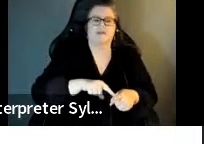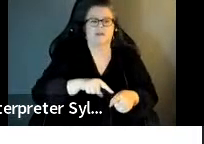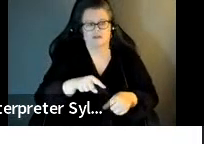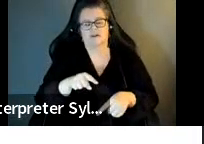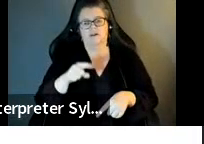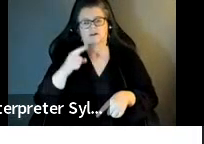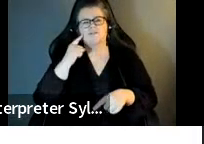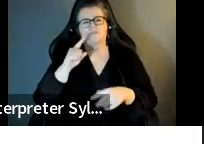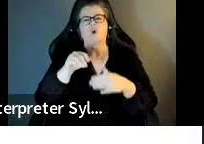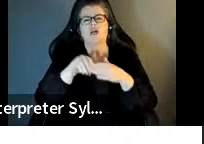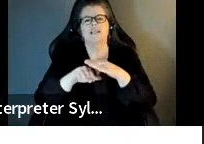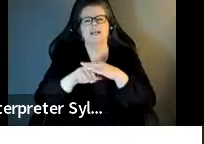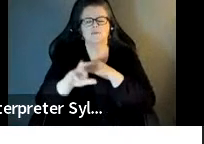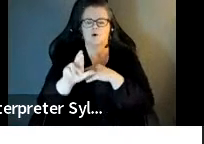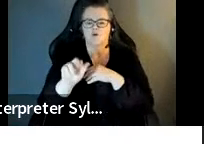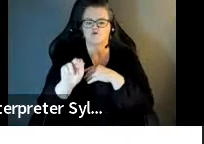accessible weighing scales.